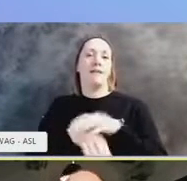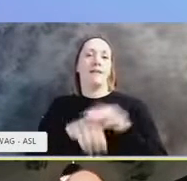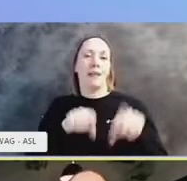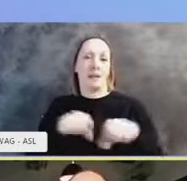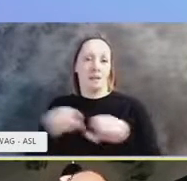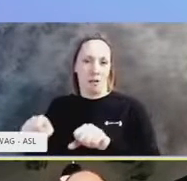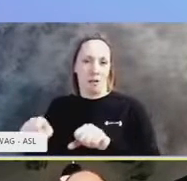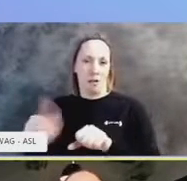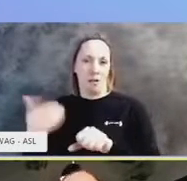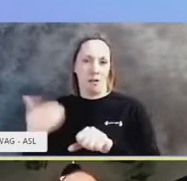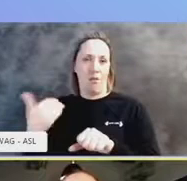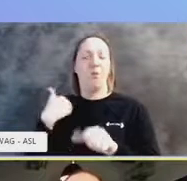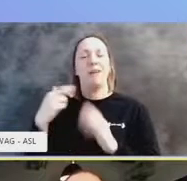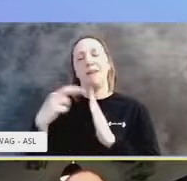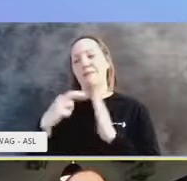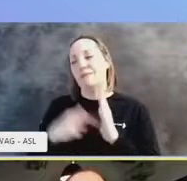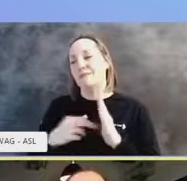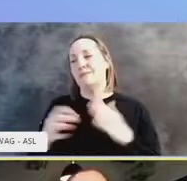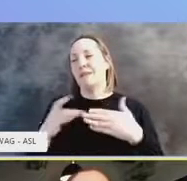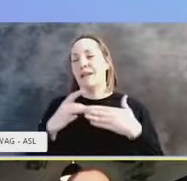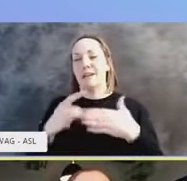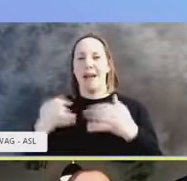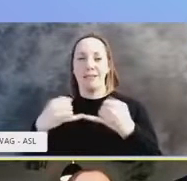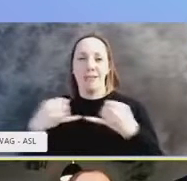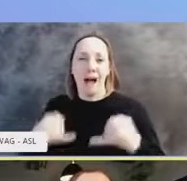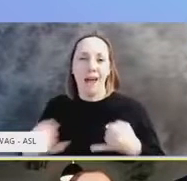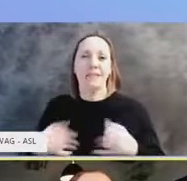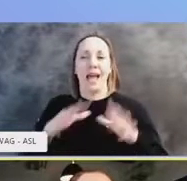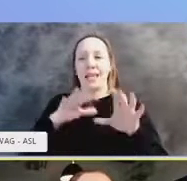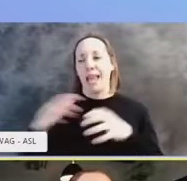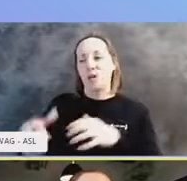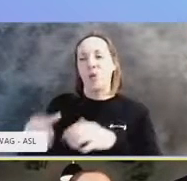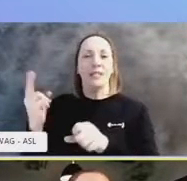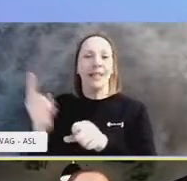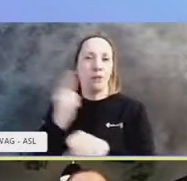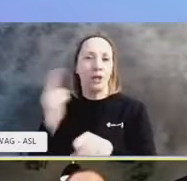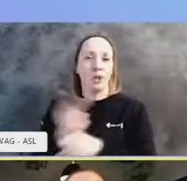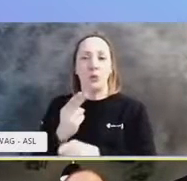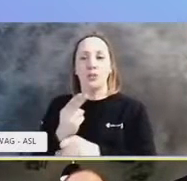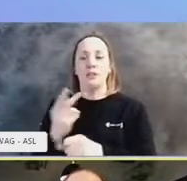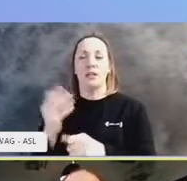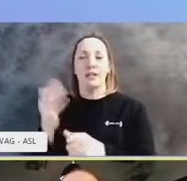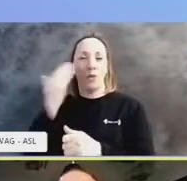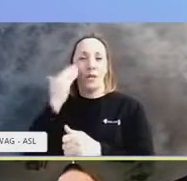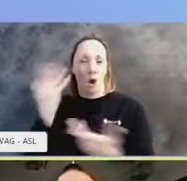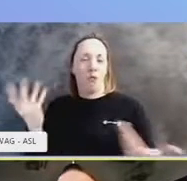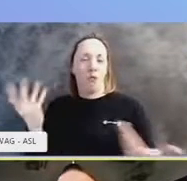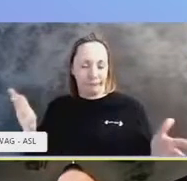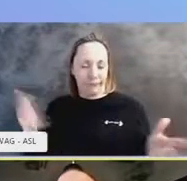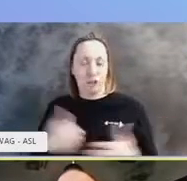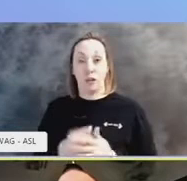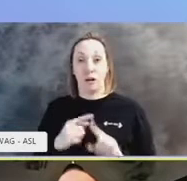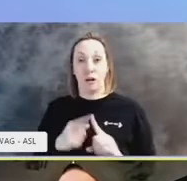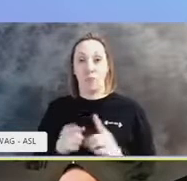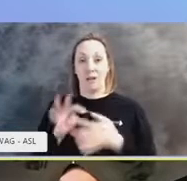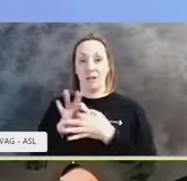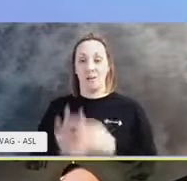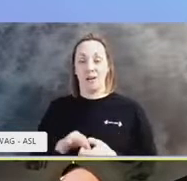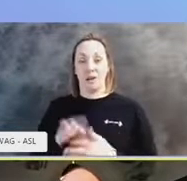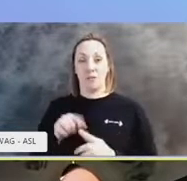needed to be some guidance around how to present in a way that was more have accessible. We all the guidelines and all that good